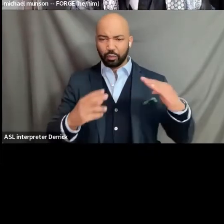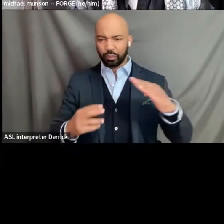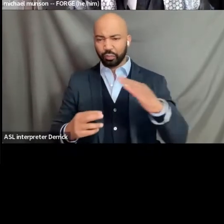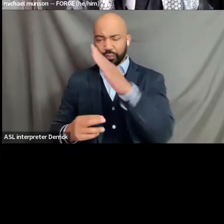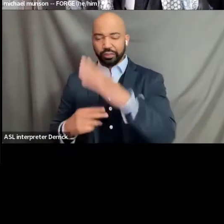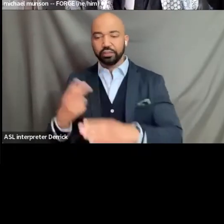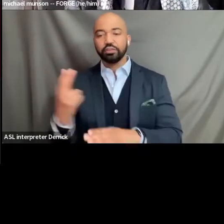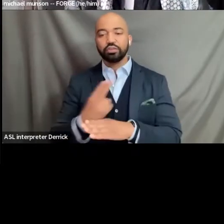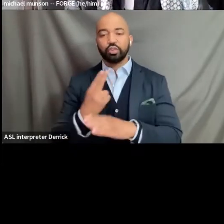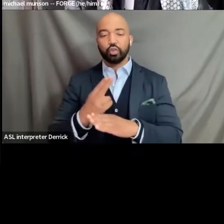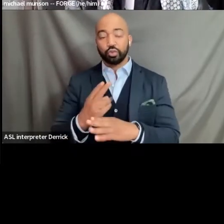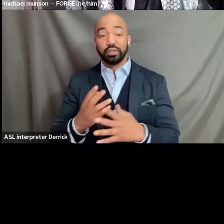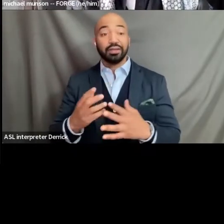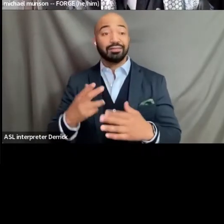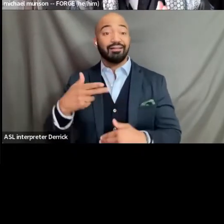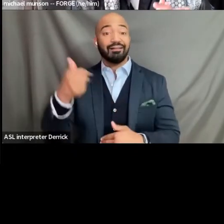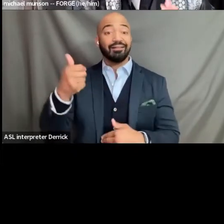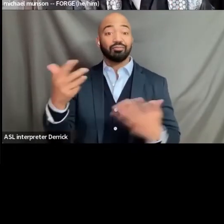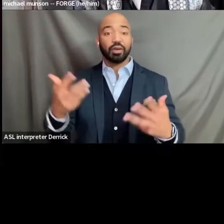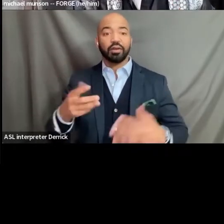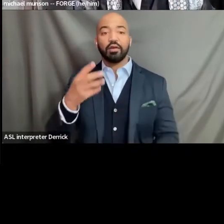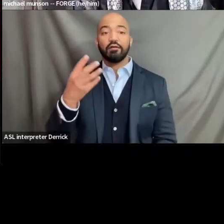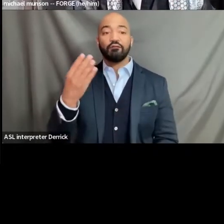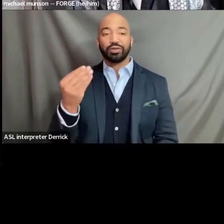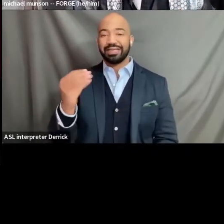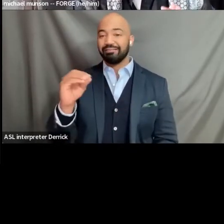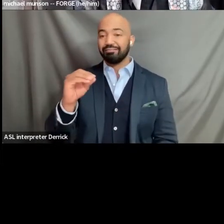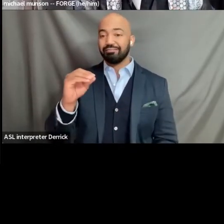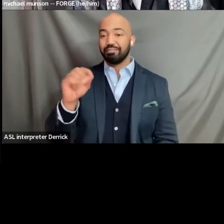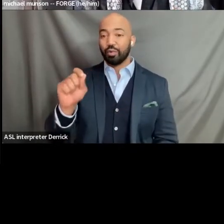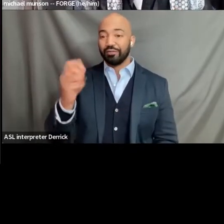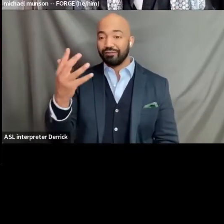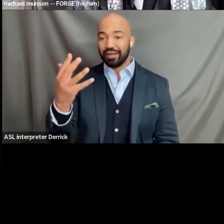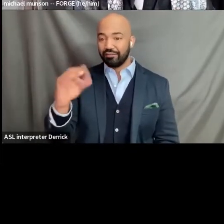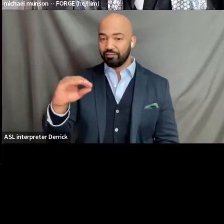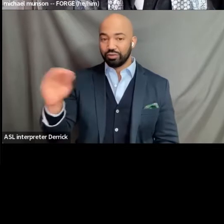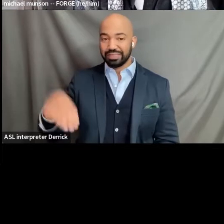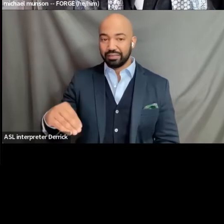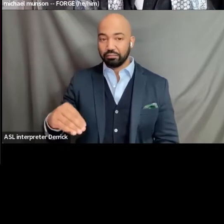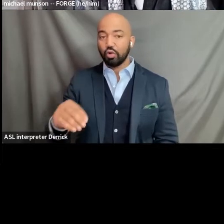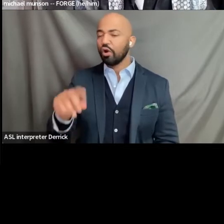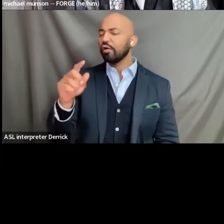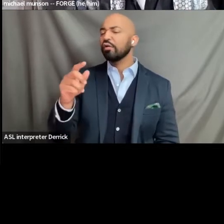is 14 and a half percent. When we look at trans folks who are using alcohol or drugs,